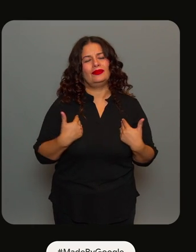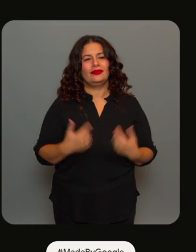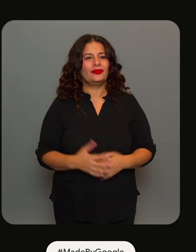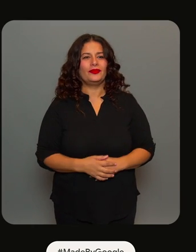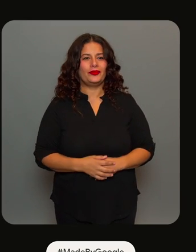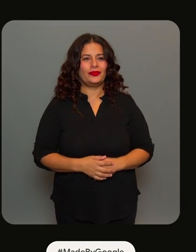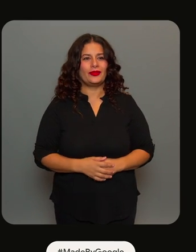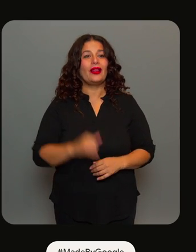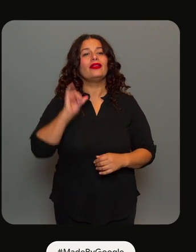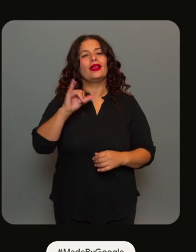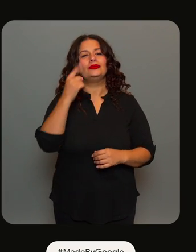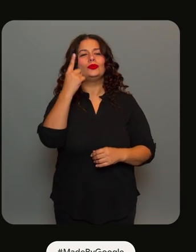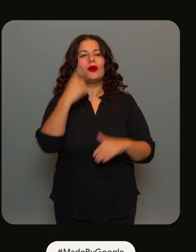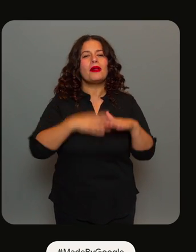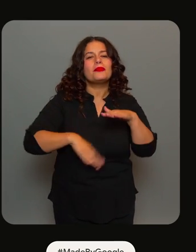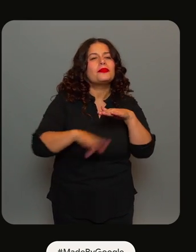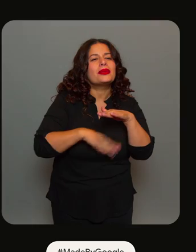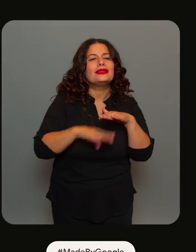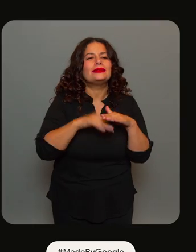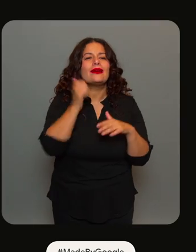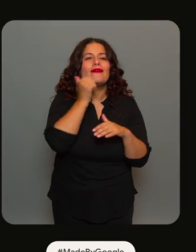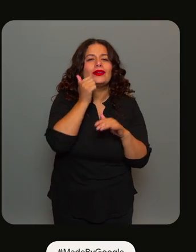That's one of those basic, everyday things that gives you